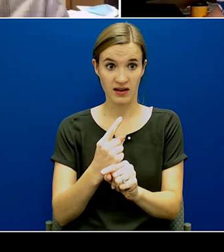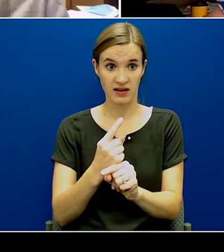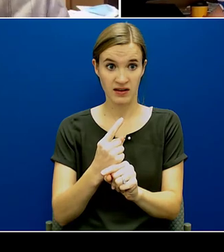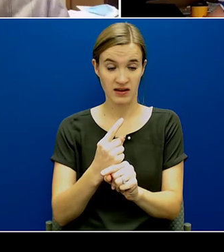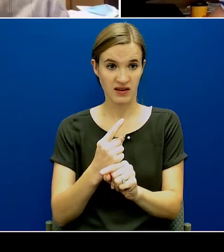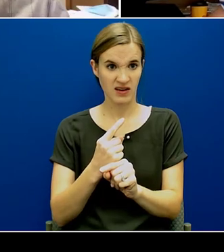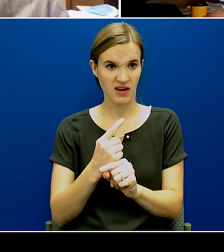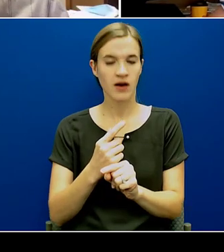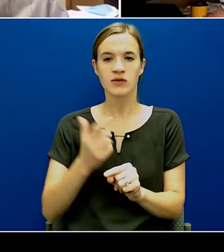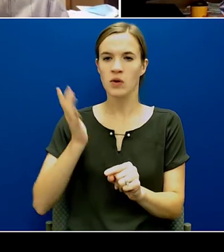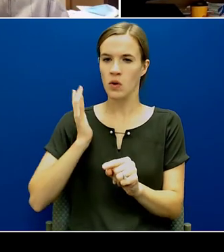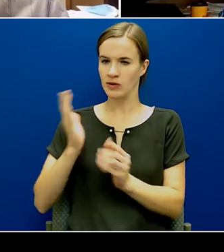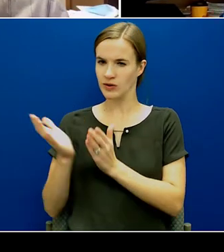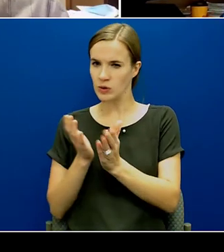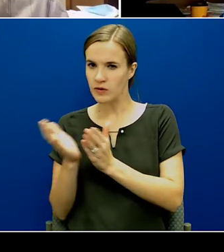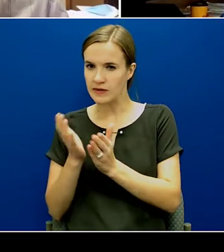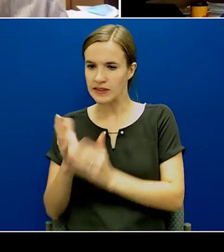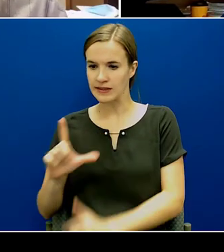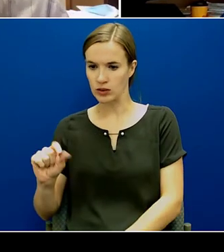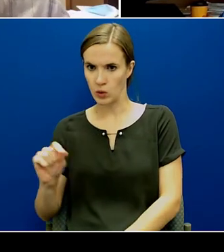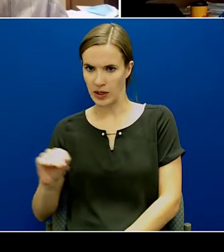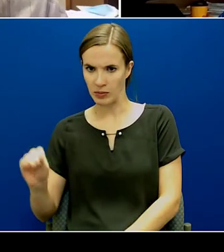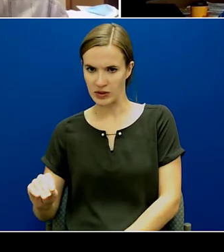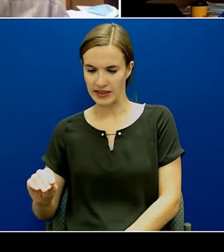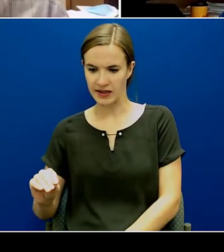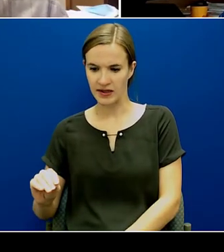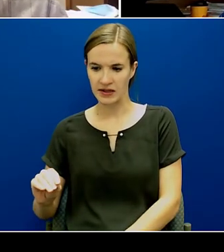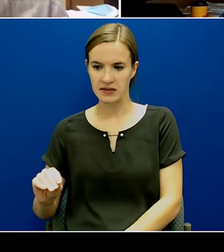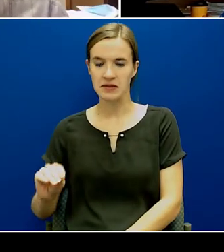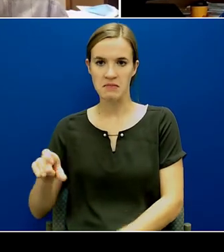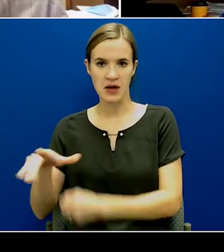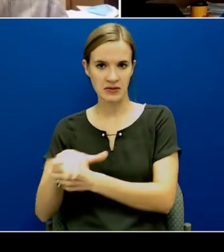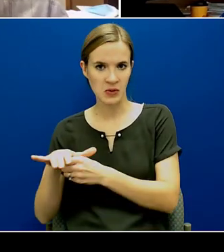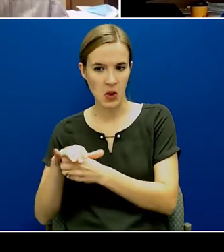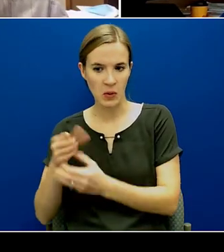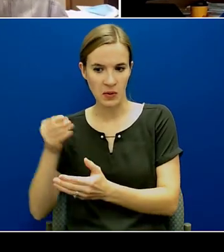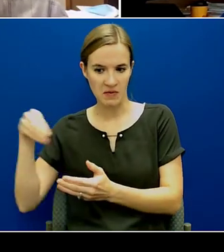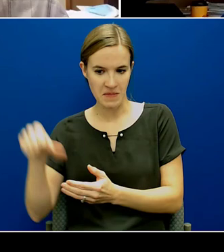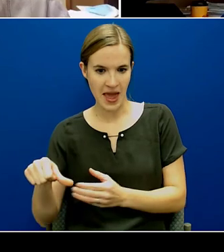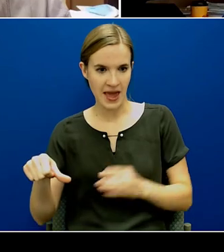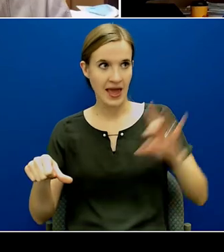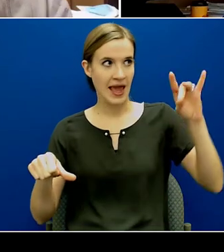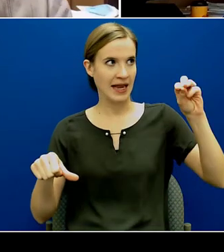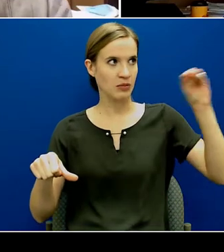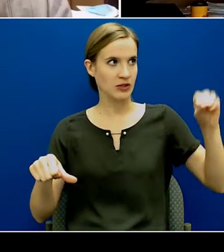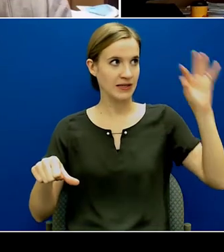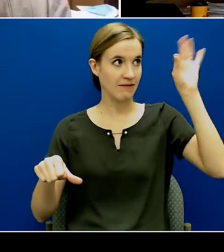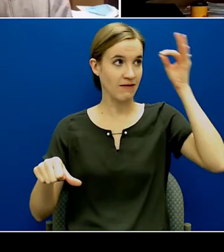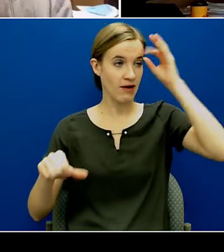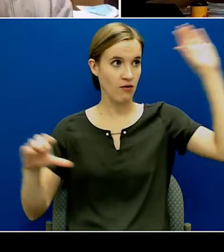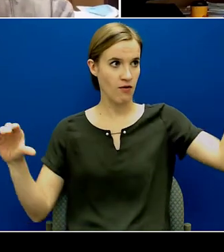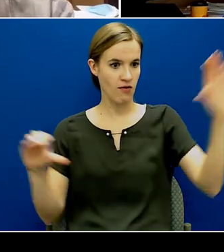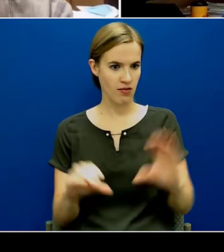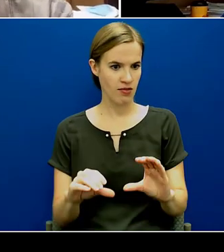Melva: At the 20 because we do not do any Mark: And as you stated, it's- every time operationals. We contract everything out